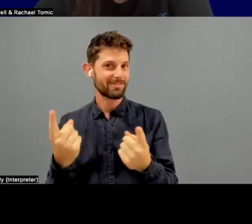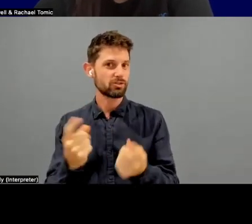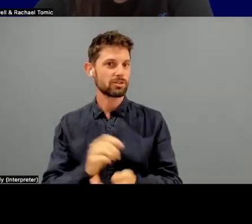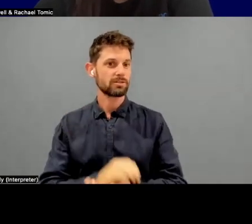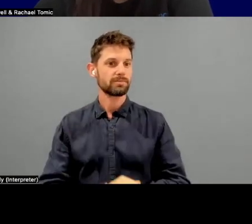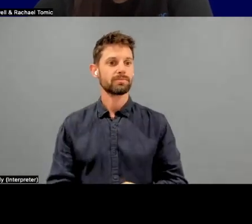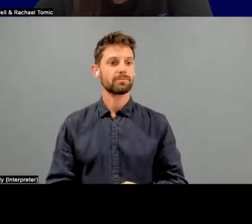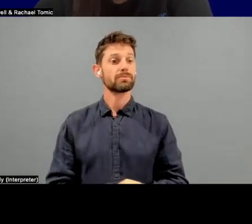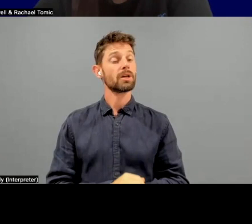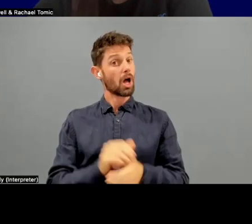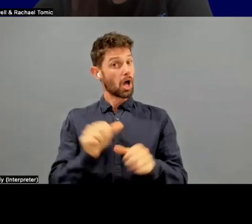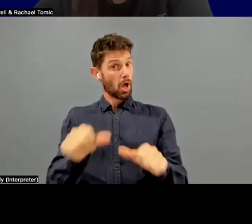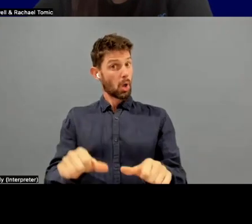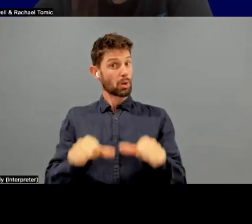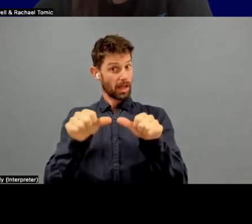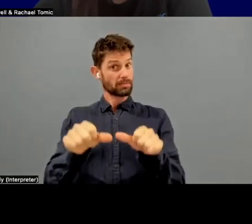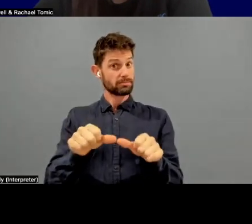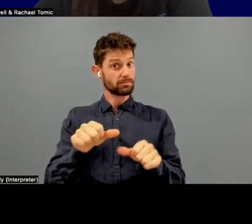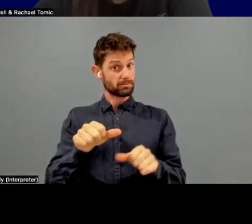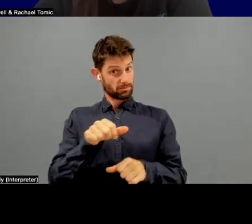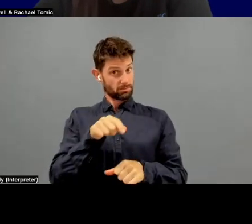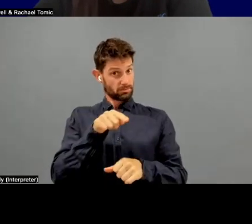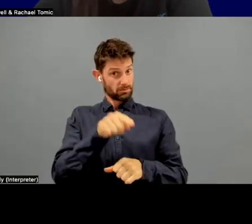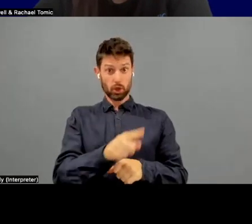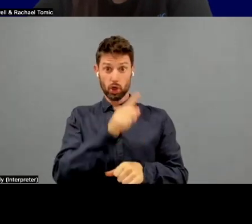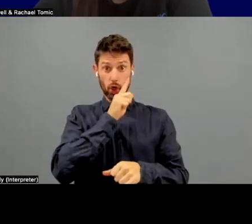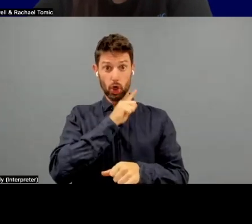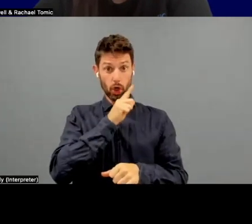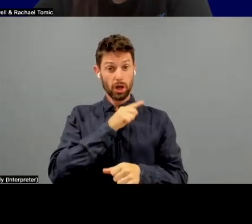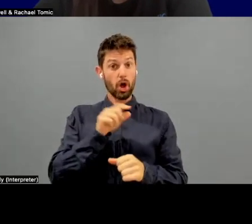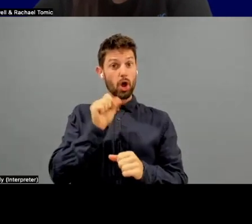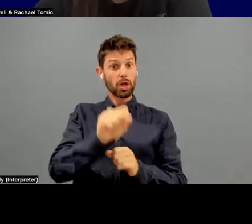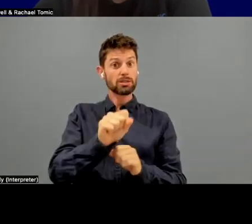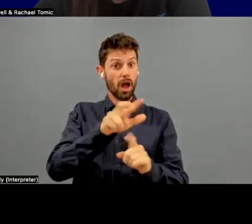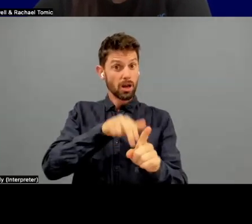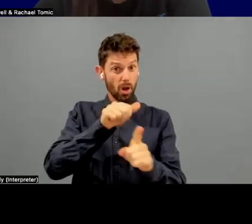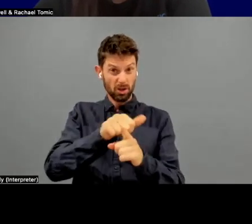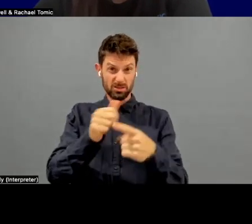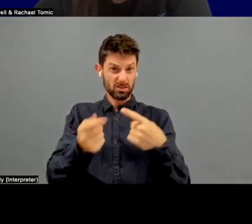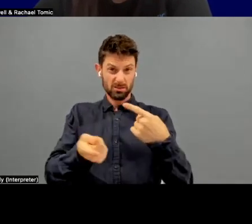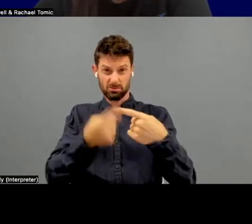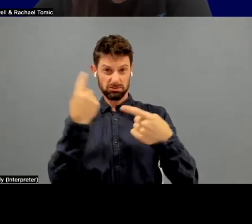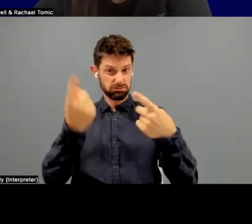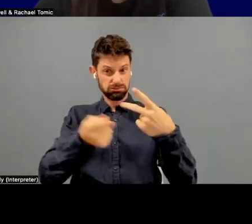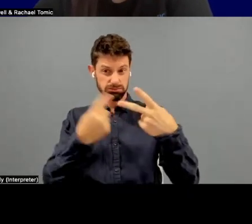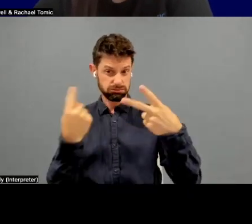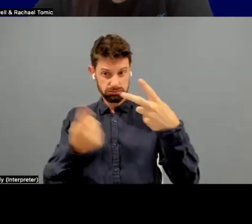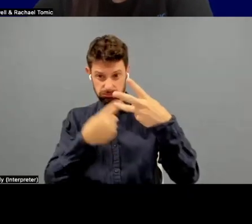on paper she presents as a really complex little girl. There's lots going on for her.